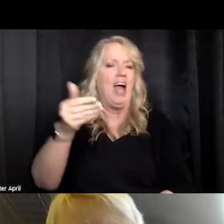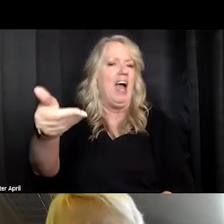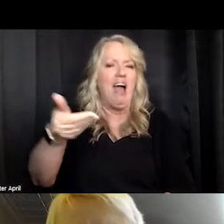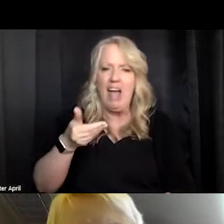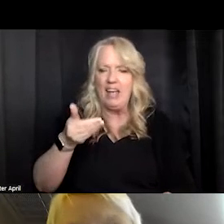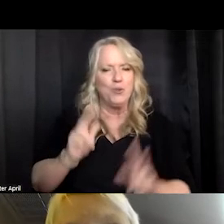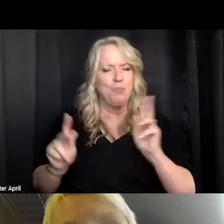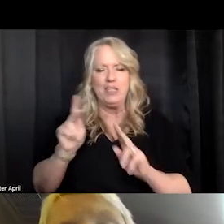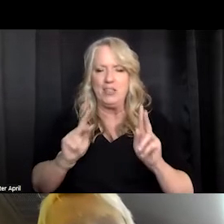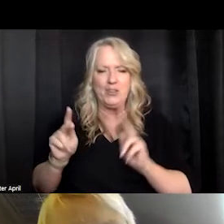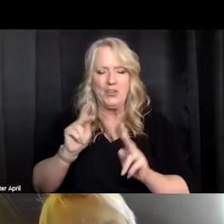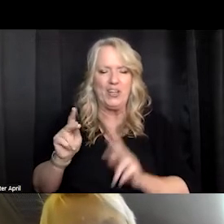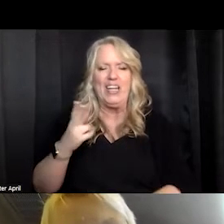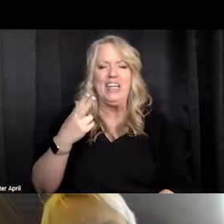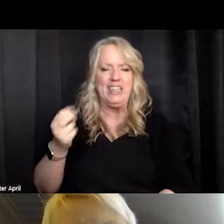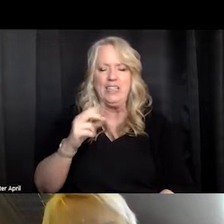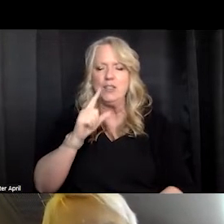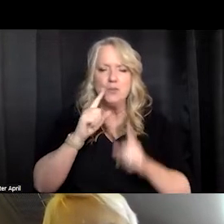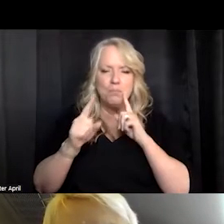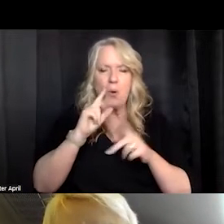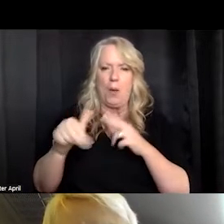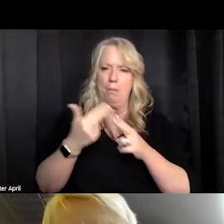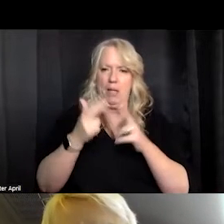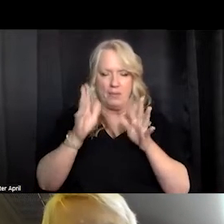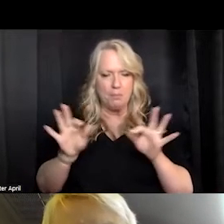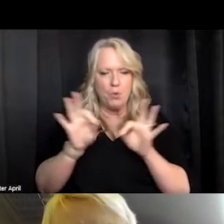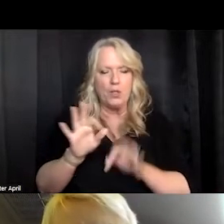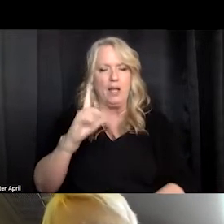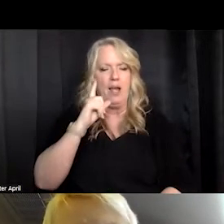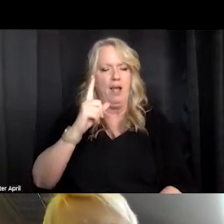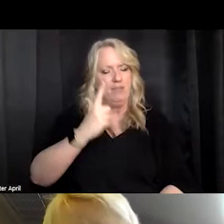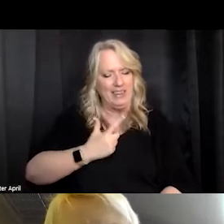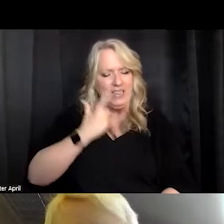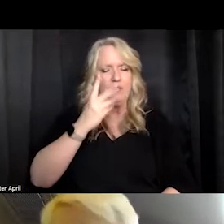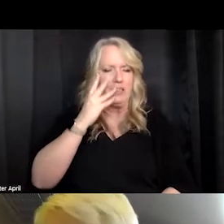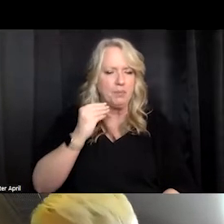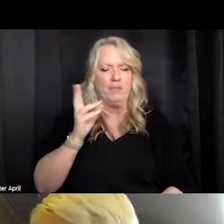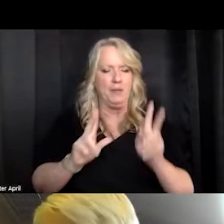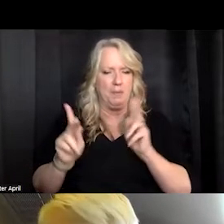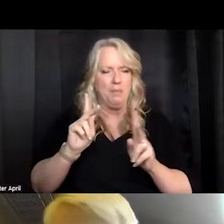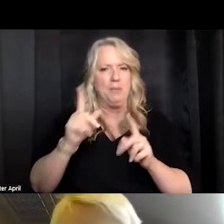CLIFFORD BEERS, CLIFFORD BEERS, DID NOT HIRE PEOPLE